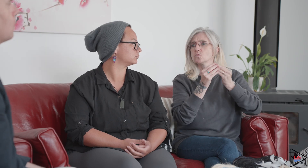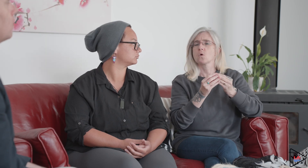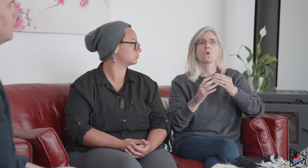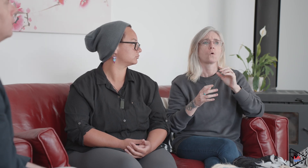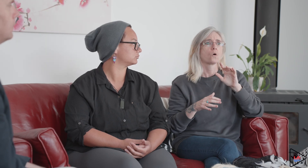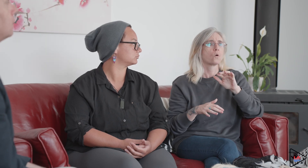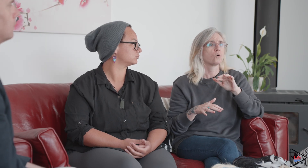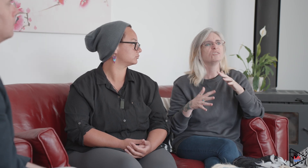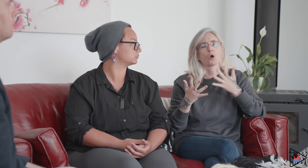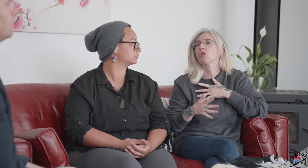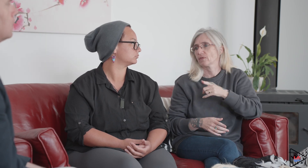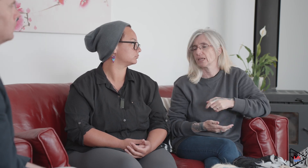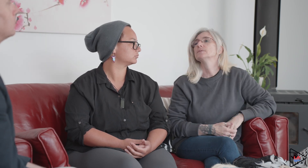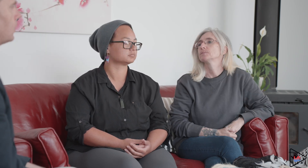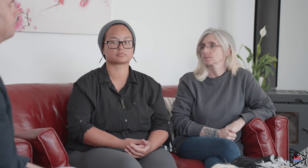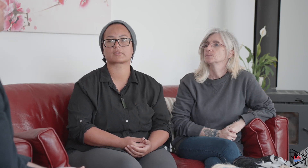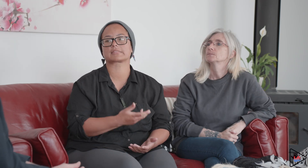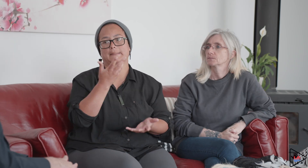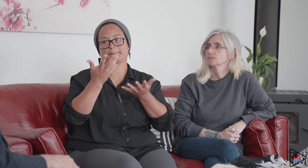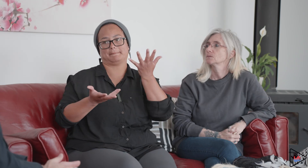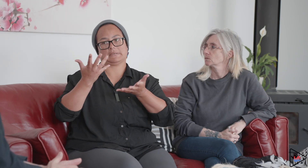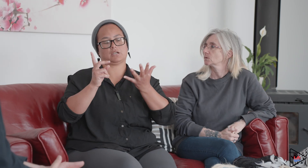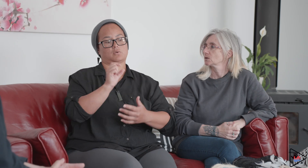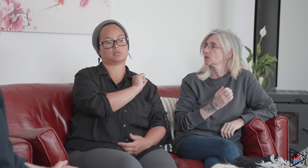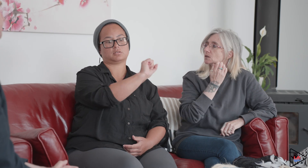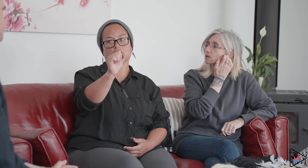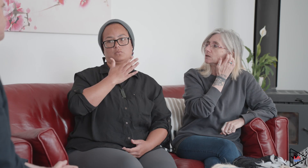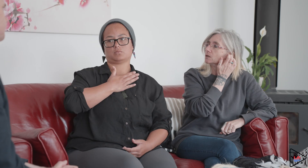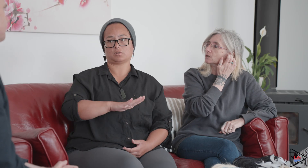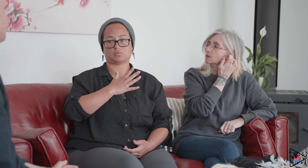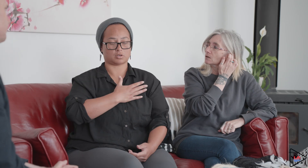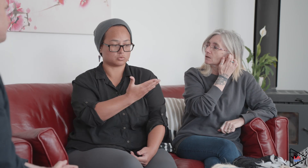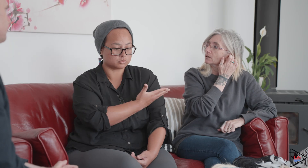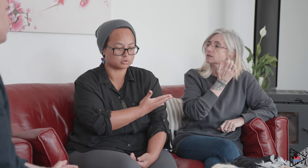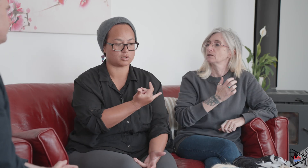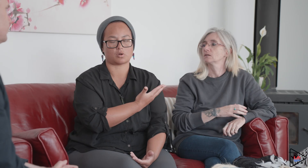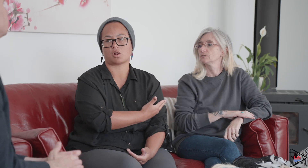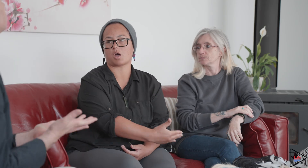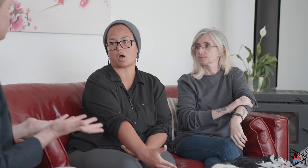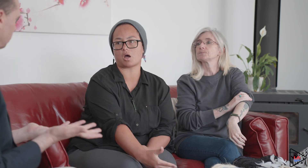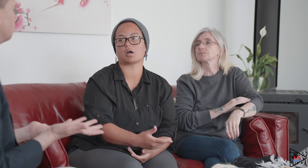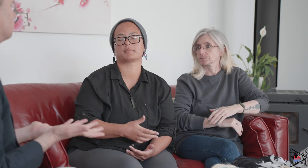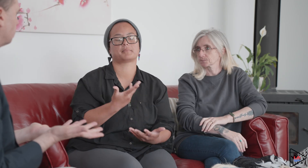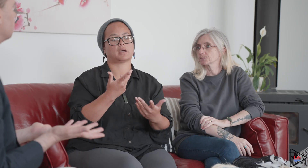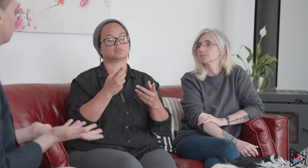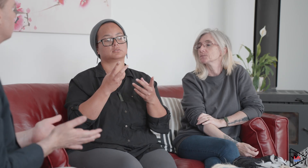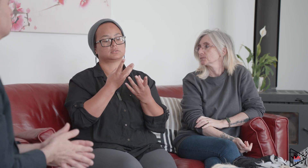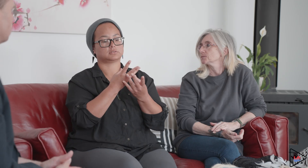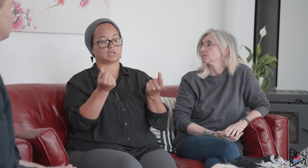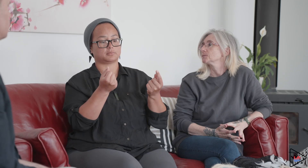chiefs, um those sorts of events. Yeah, and it's really up to the individual if you want to have a